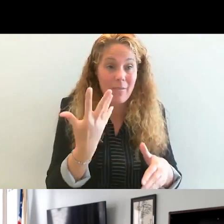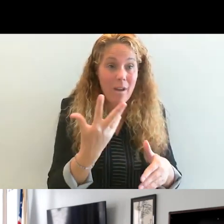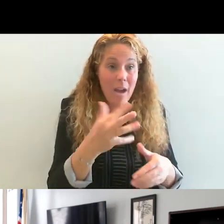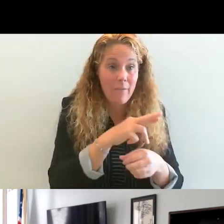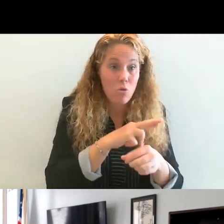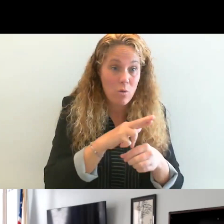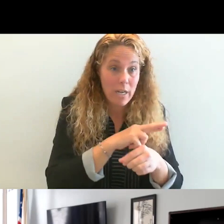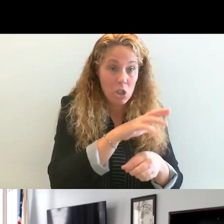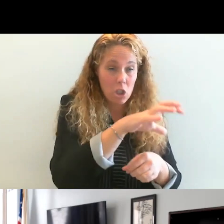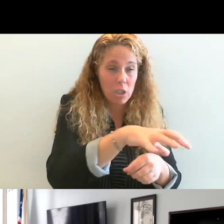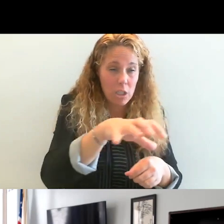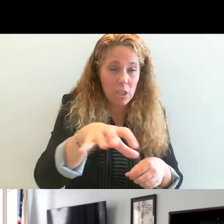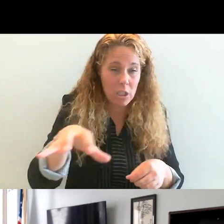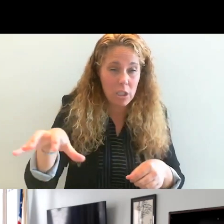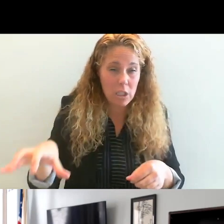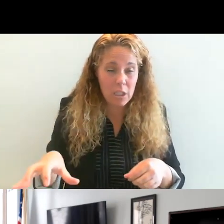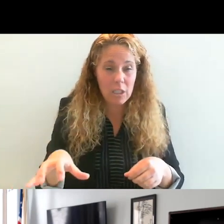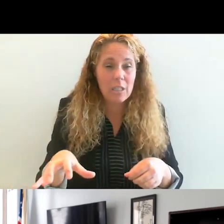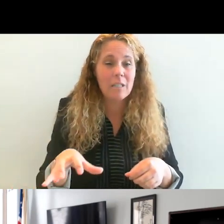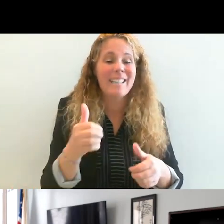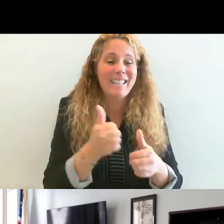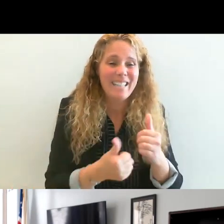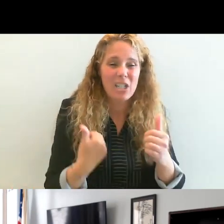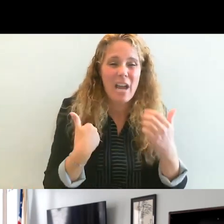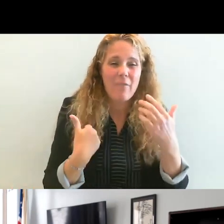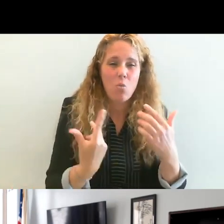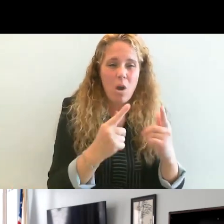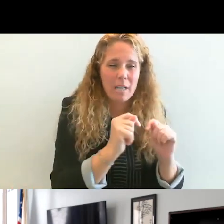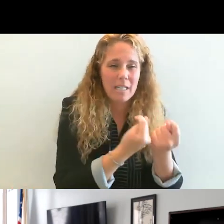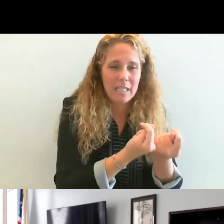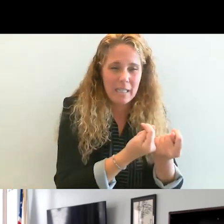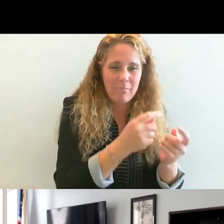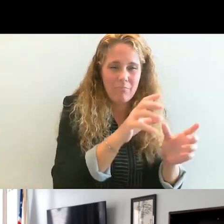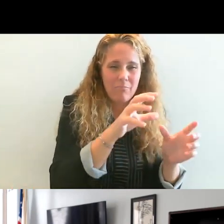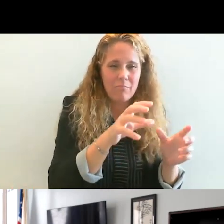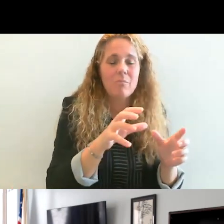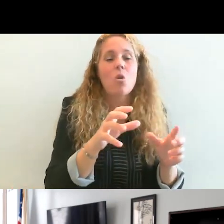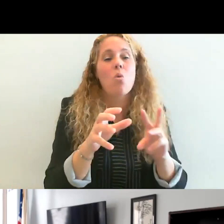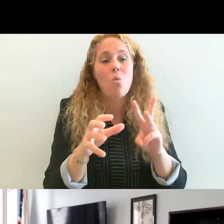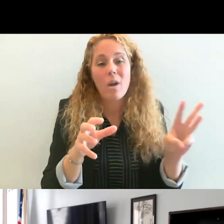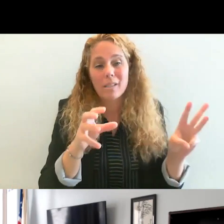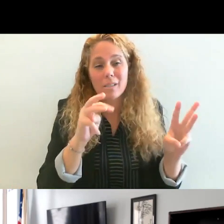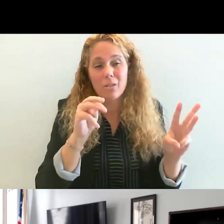REACH REGION HAS AT LEAST ONE TEAM. WESTERN MASS HAS TWO.